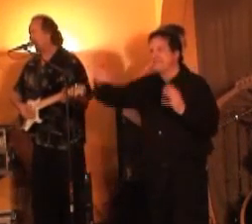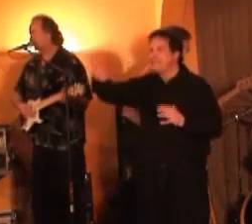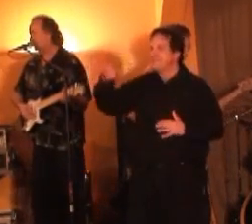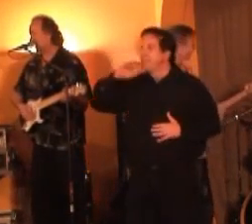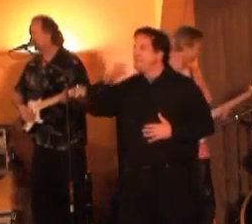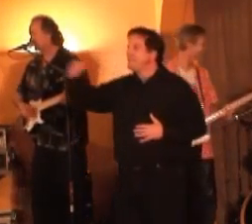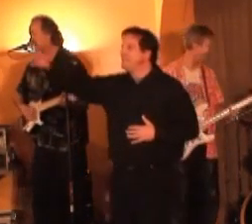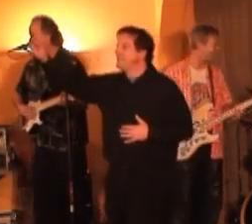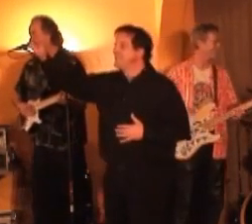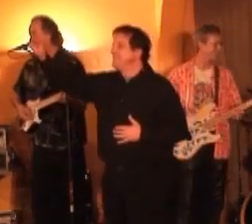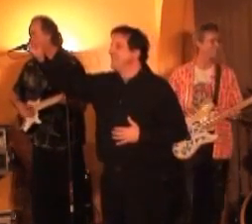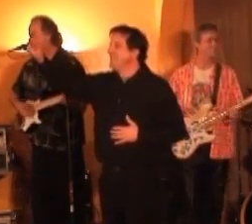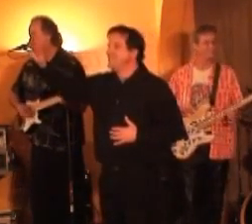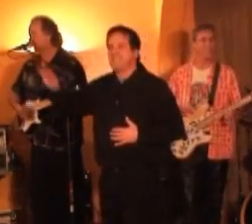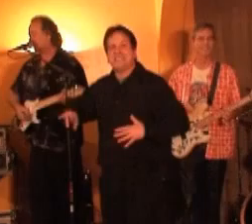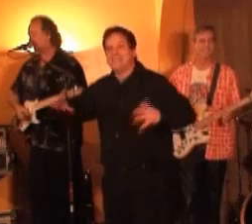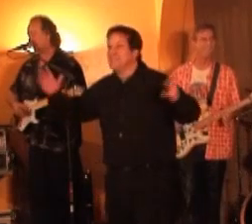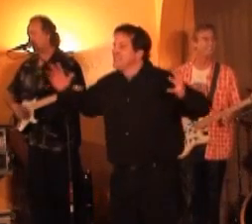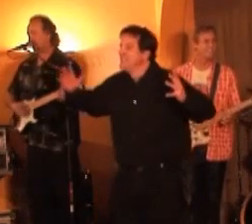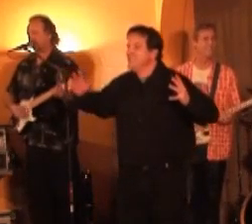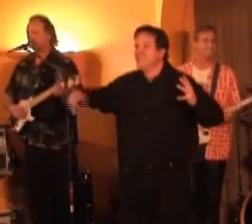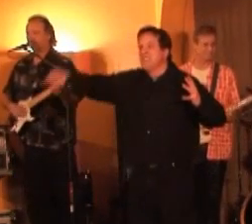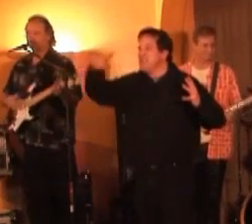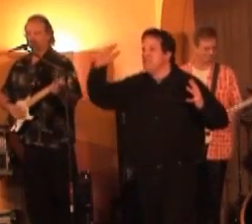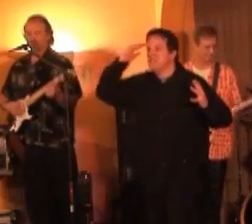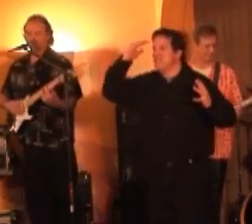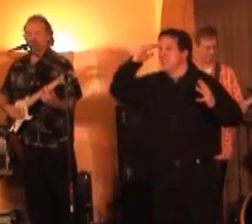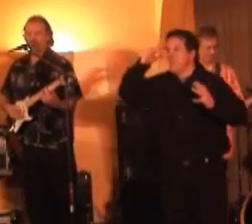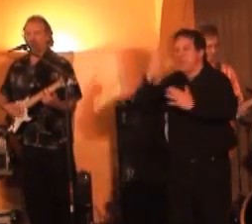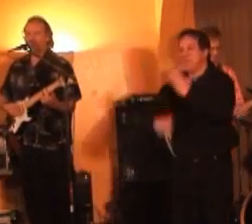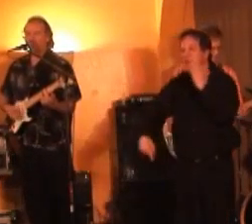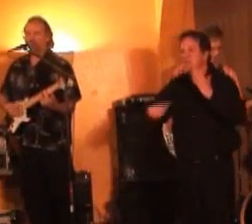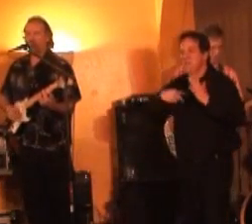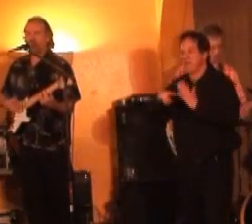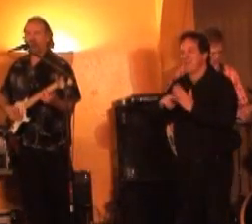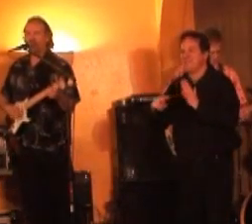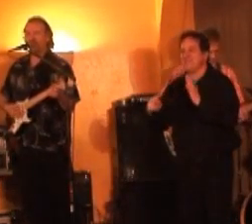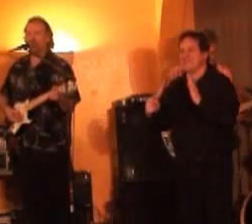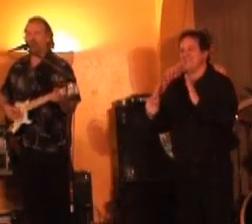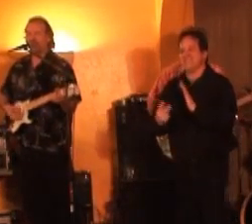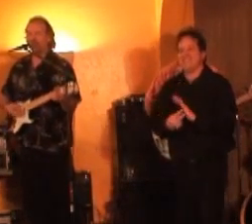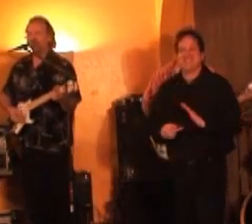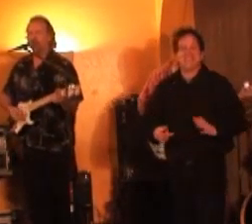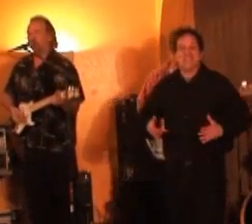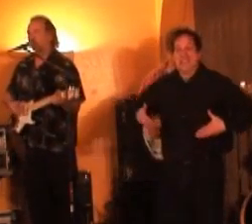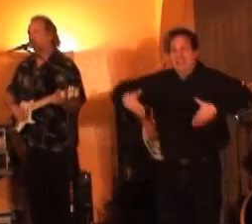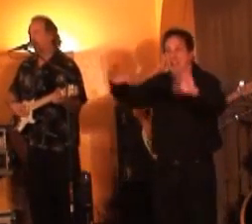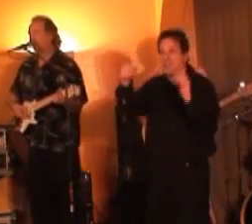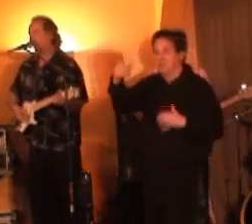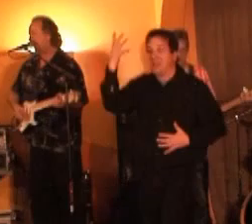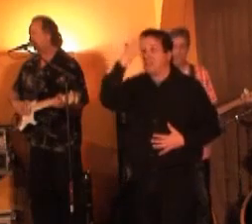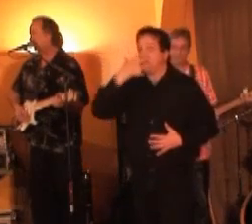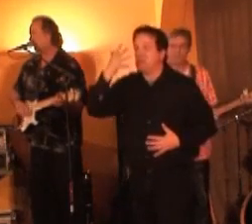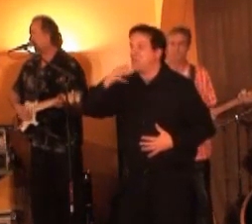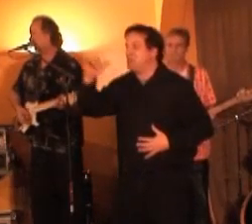Well, she was just 17, You know what I mean, And the way she looked